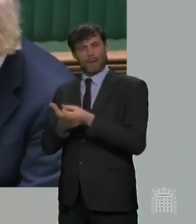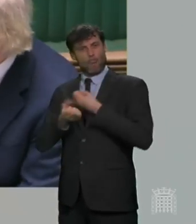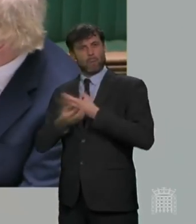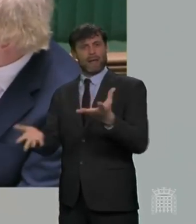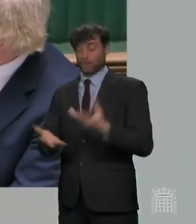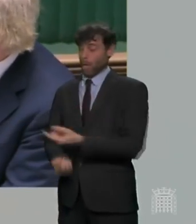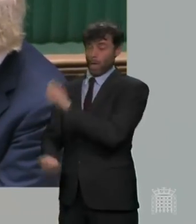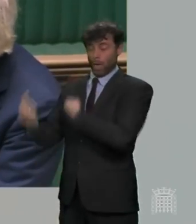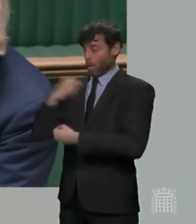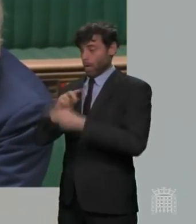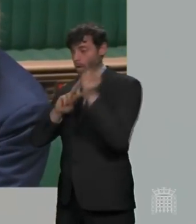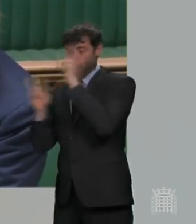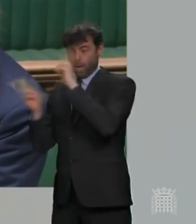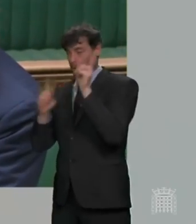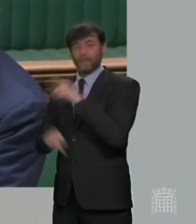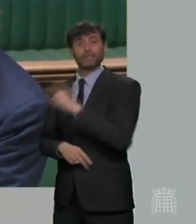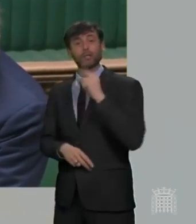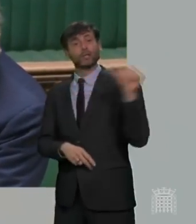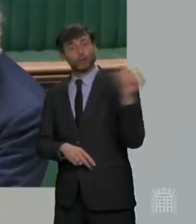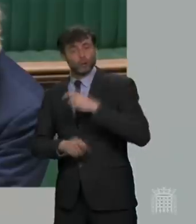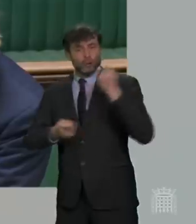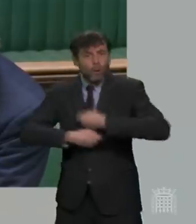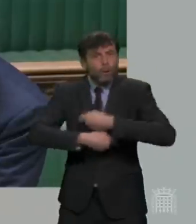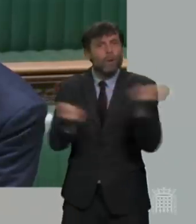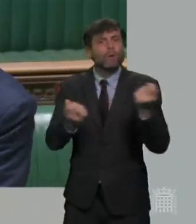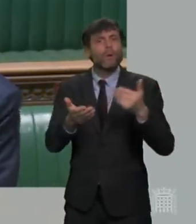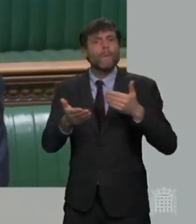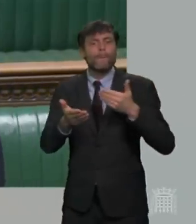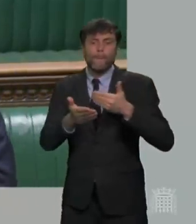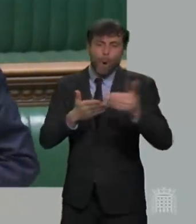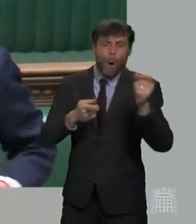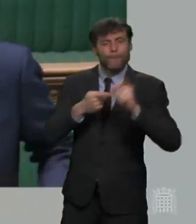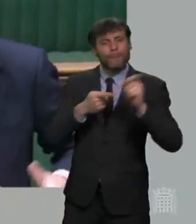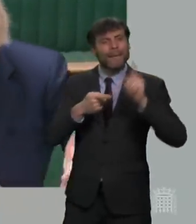calls for a faster roll-out of PPE, and the next week he is saying that we spent too much. He has